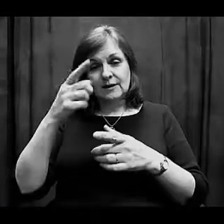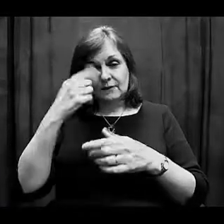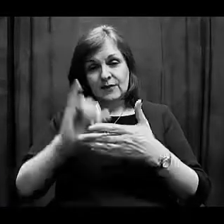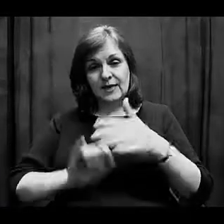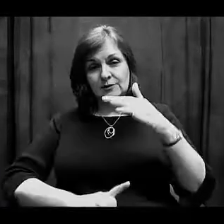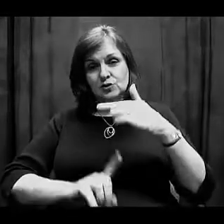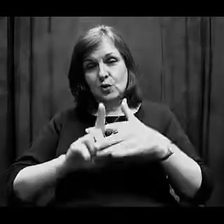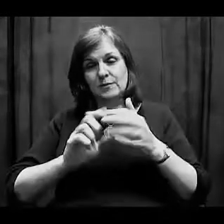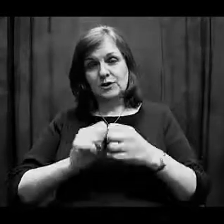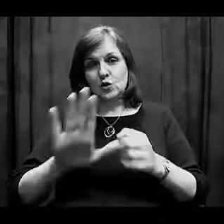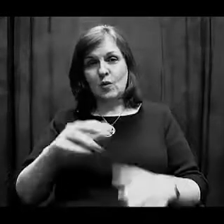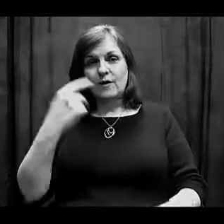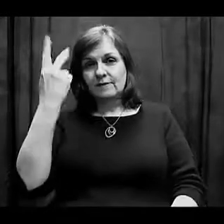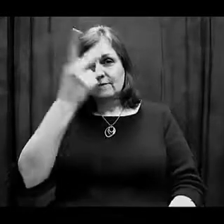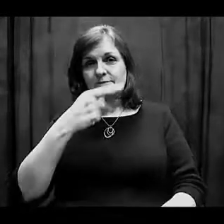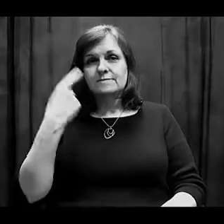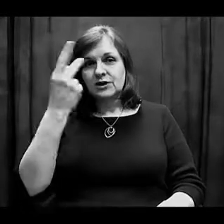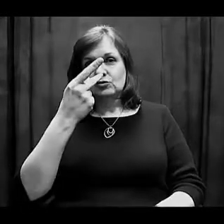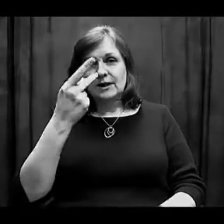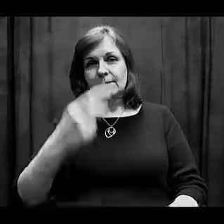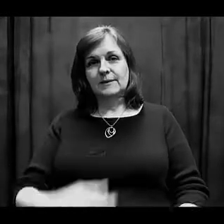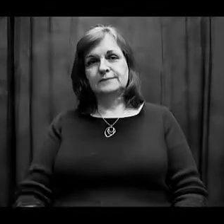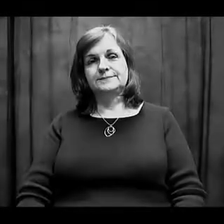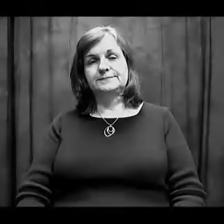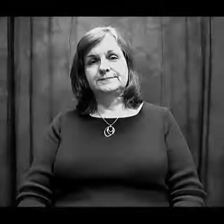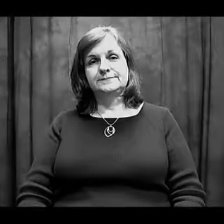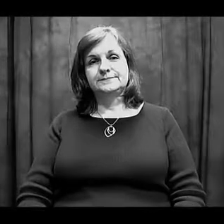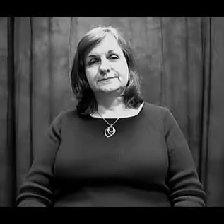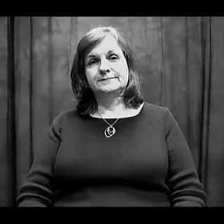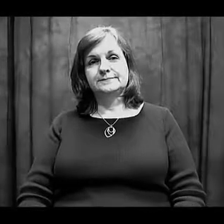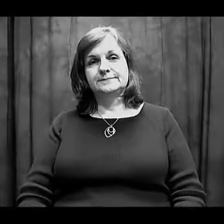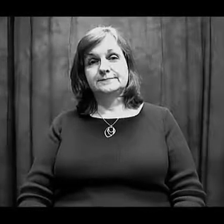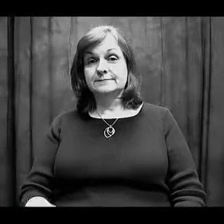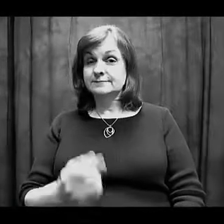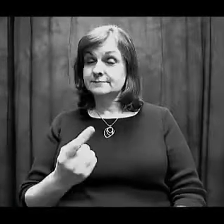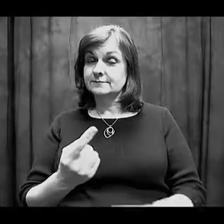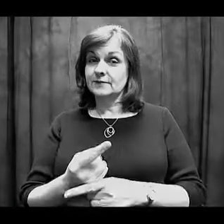to have it be present in your phenotype